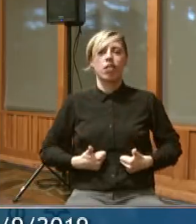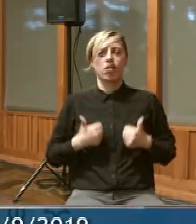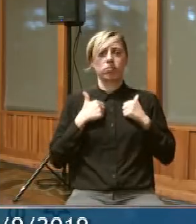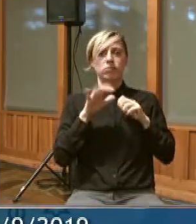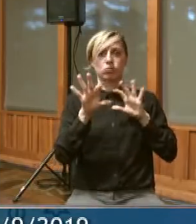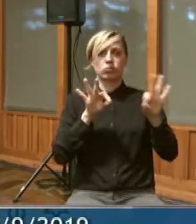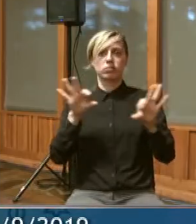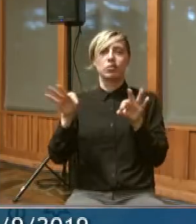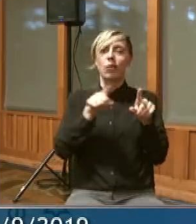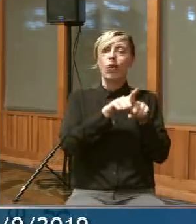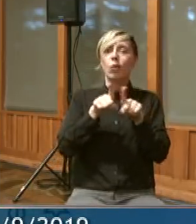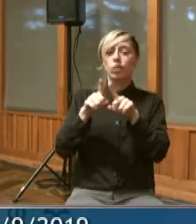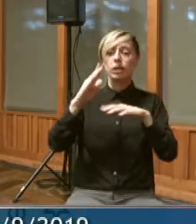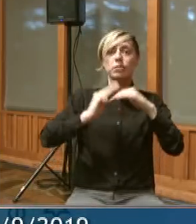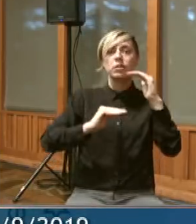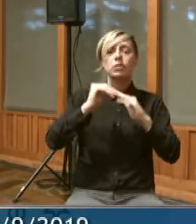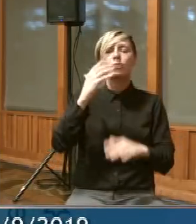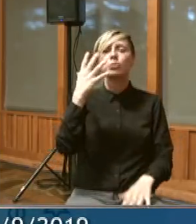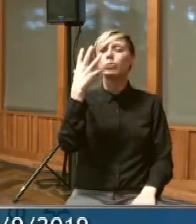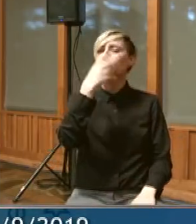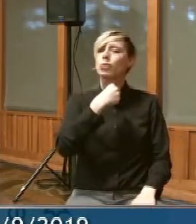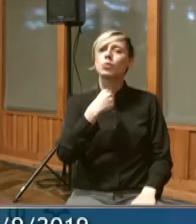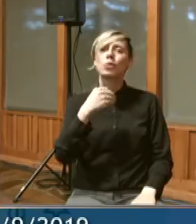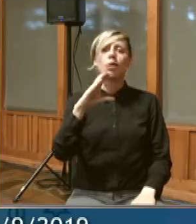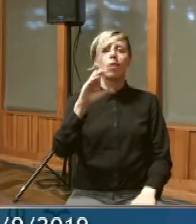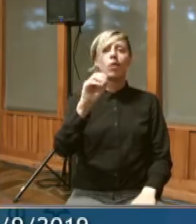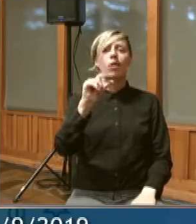IT'S A WONDERFUL PLACE TO ENCOURAGE HEALTHY LIFESTYLES.